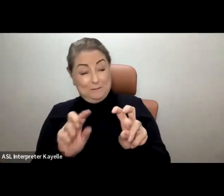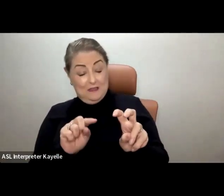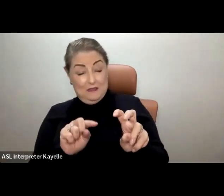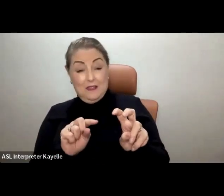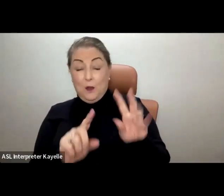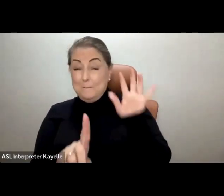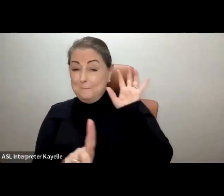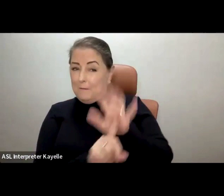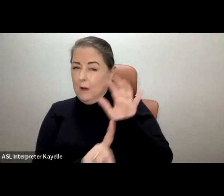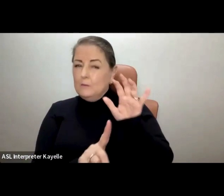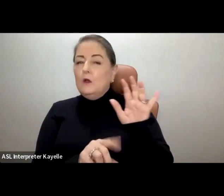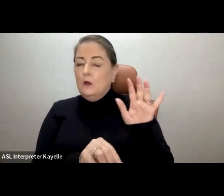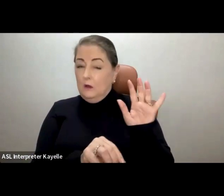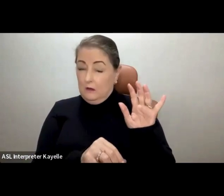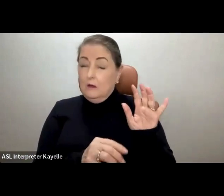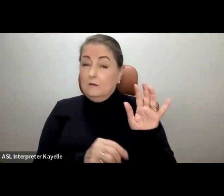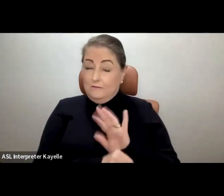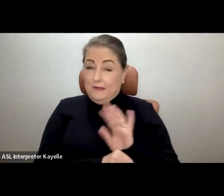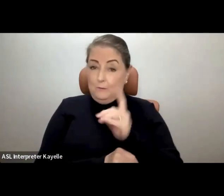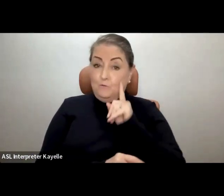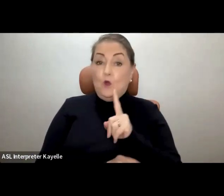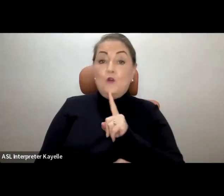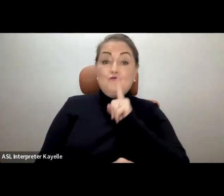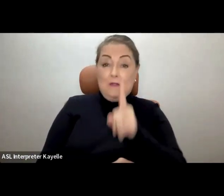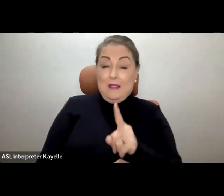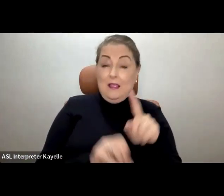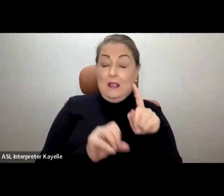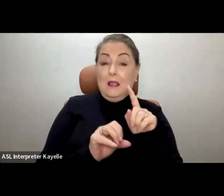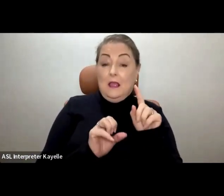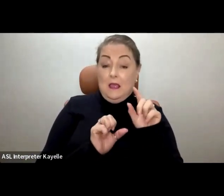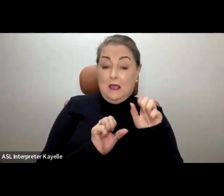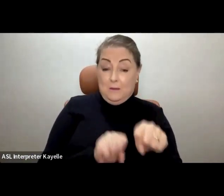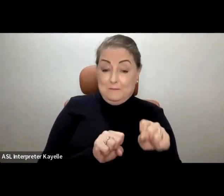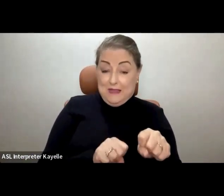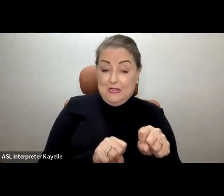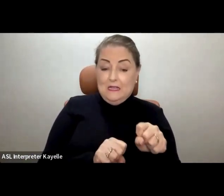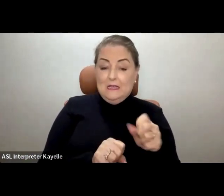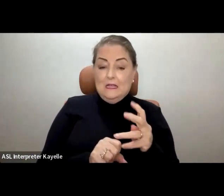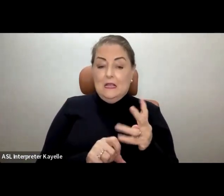for Reelabilities, this one, and and I guess taking on the big